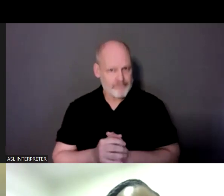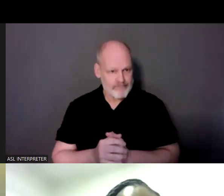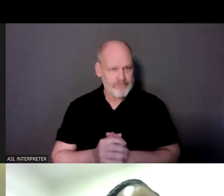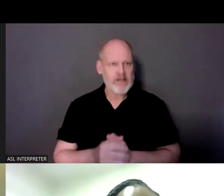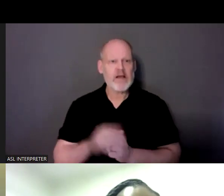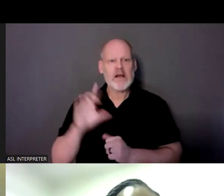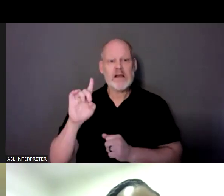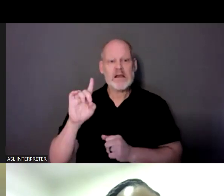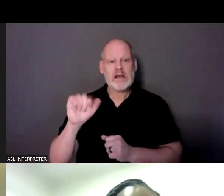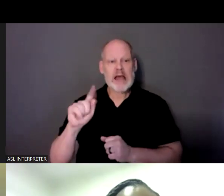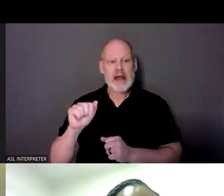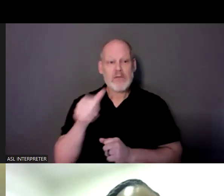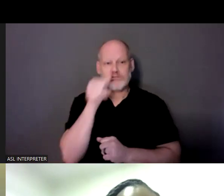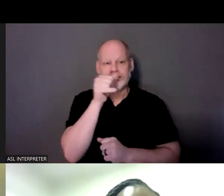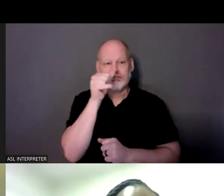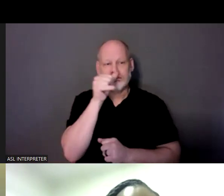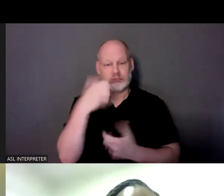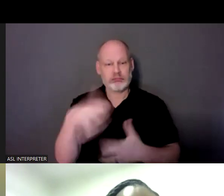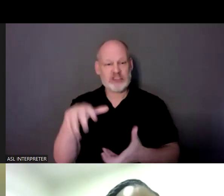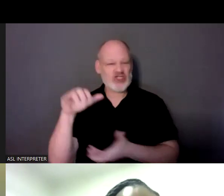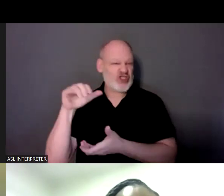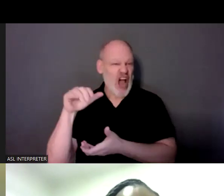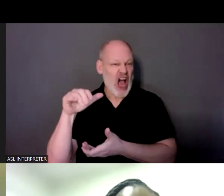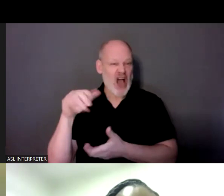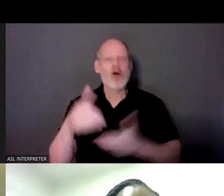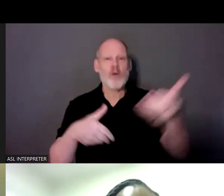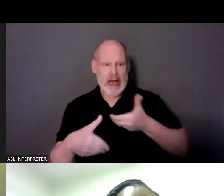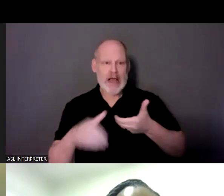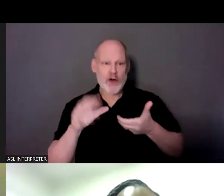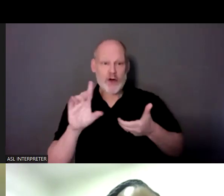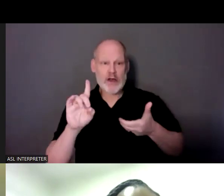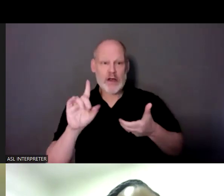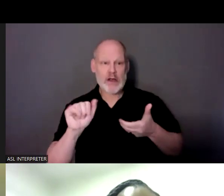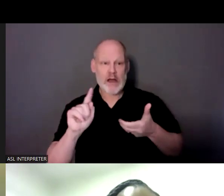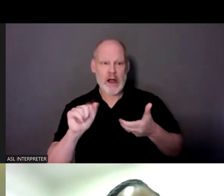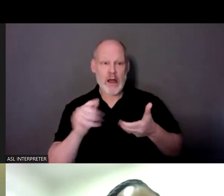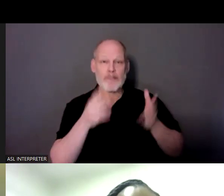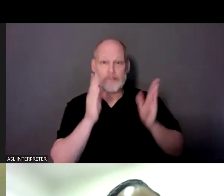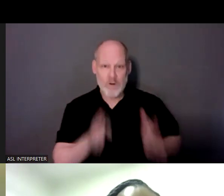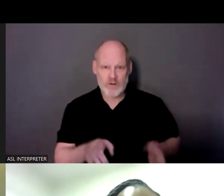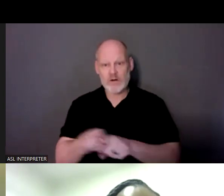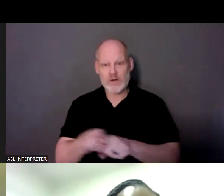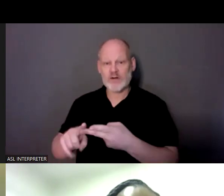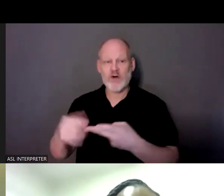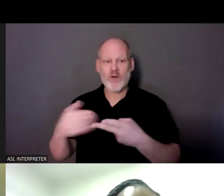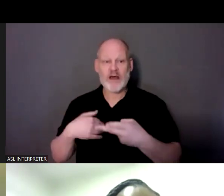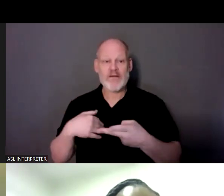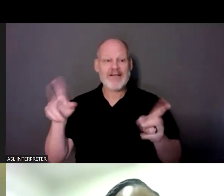data person to collect the data. We also got attendance response through our data